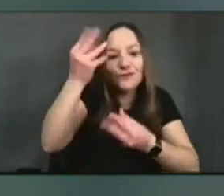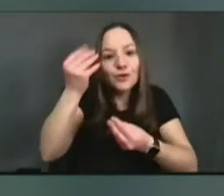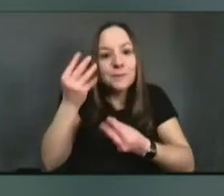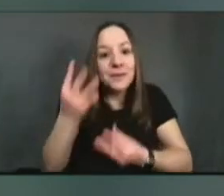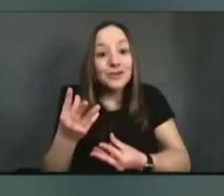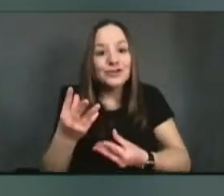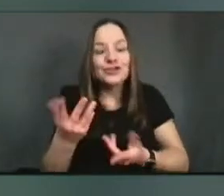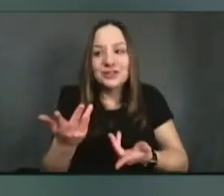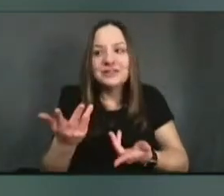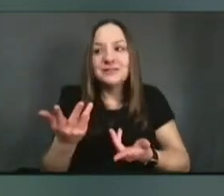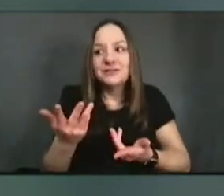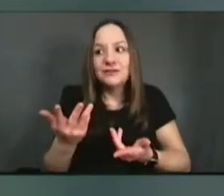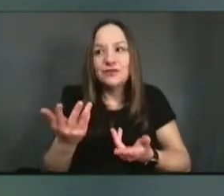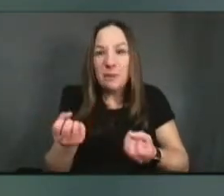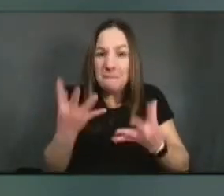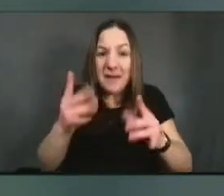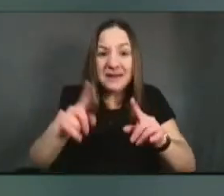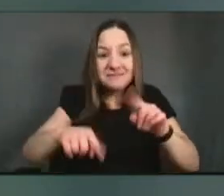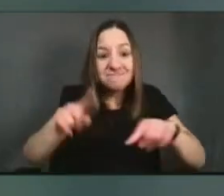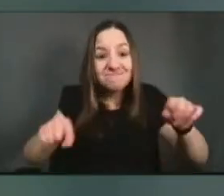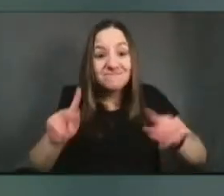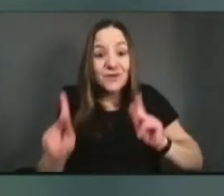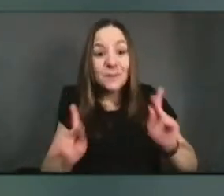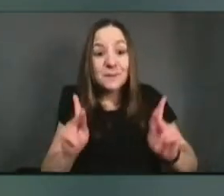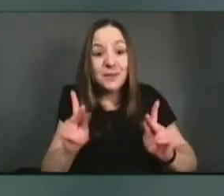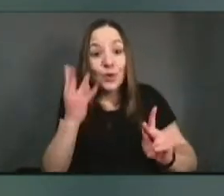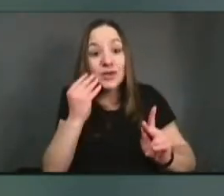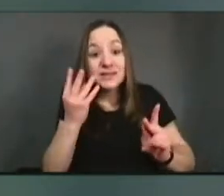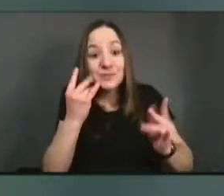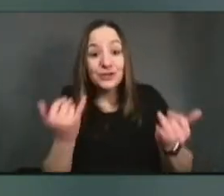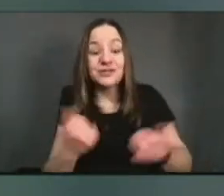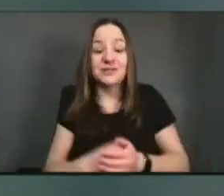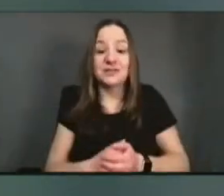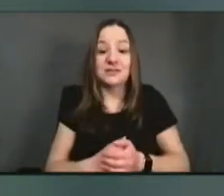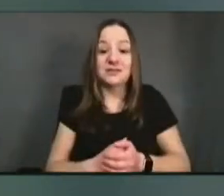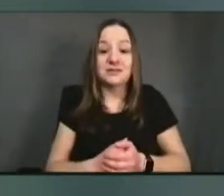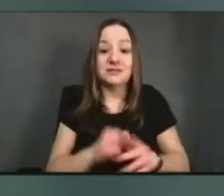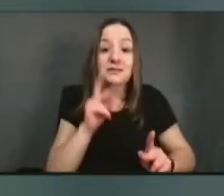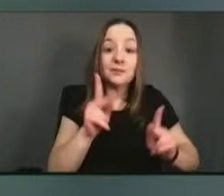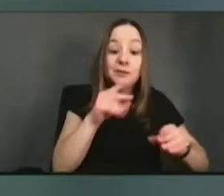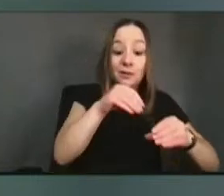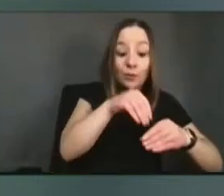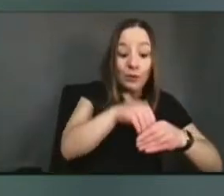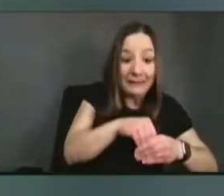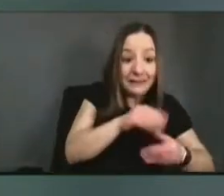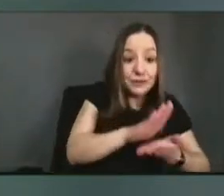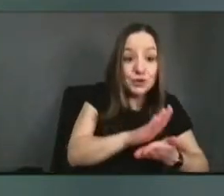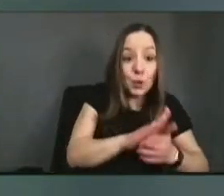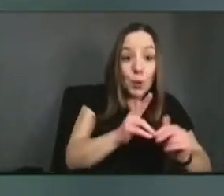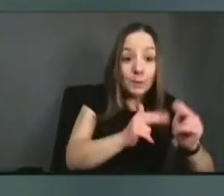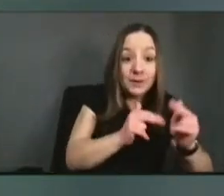able to collect information and input from so many other stakeholdersho we experiencing this On the ground,